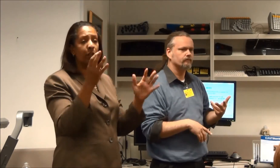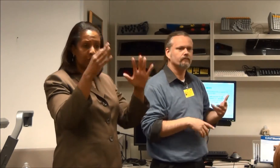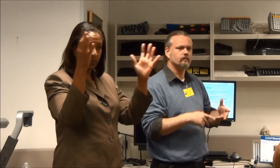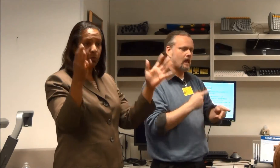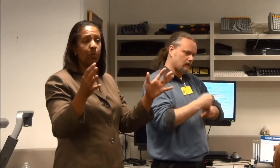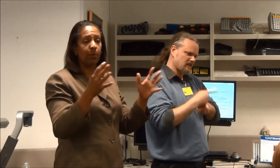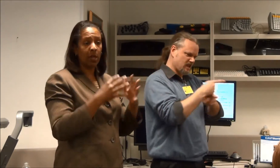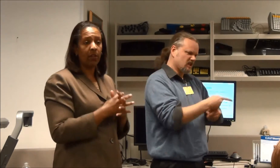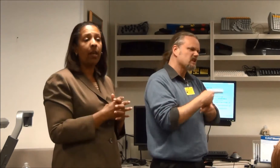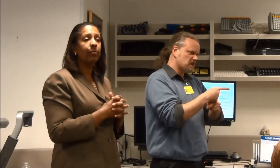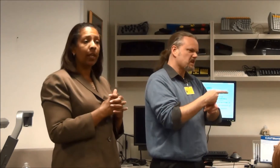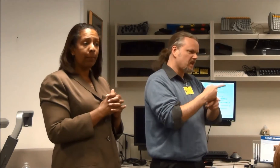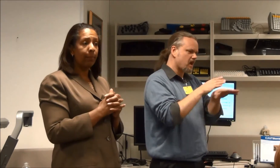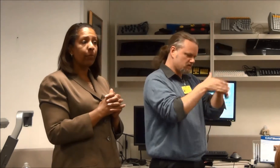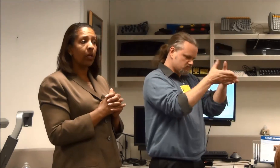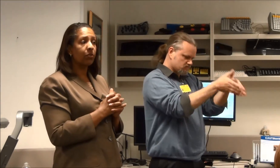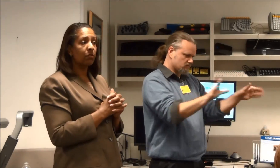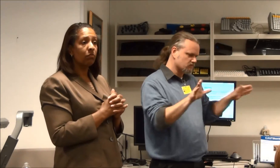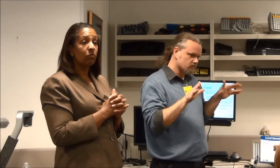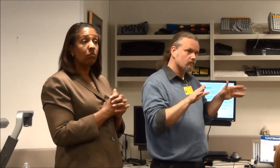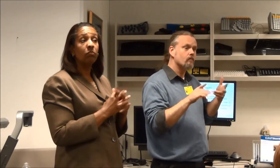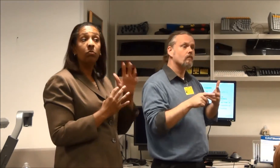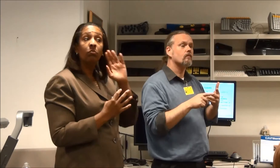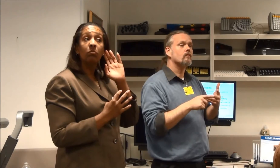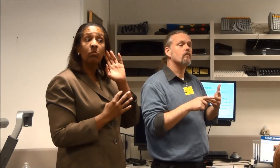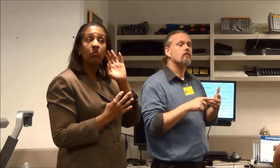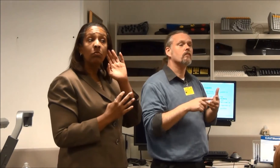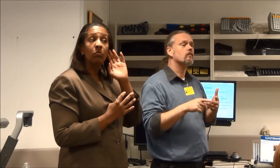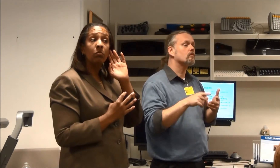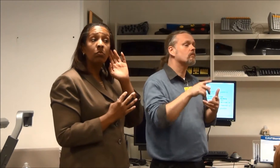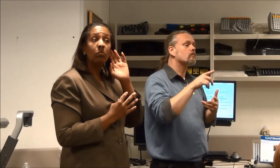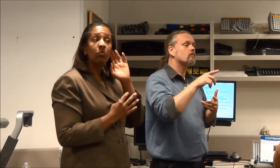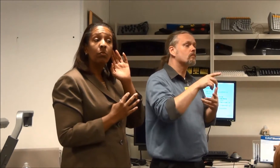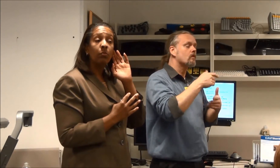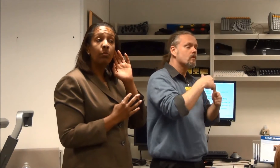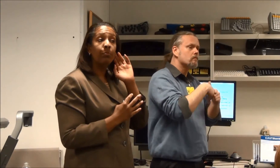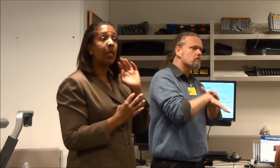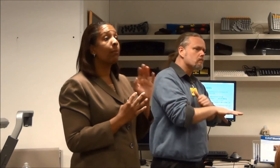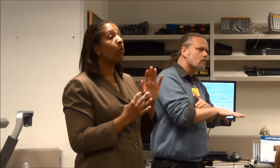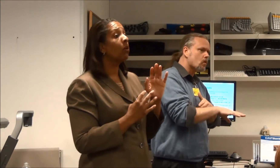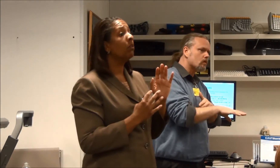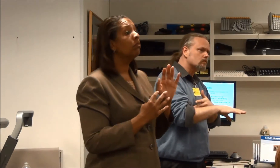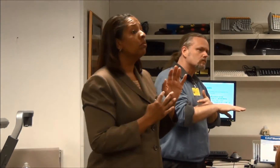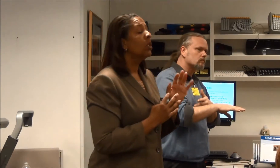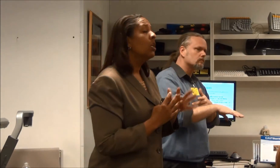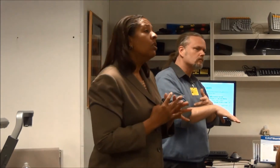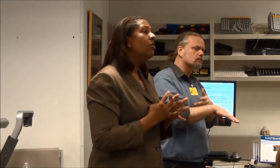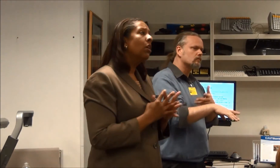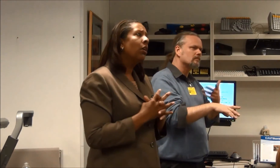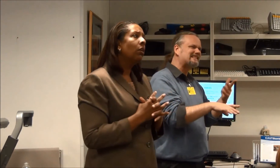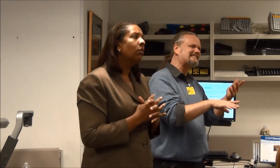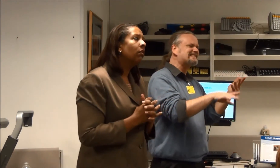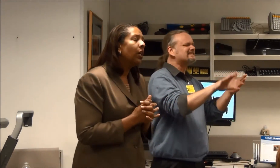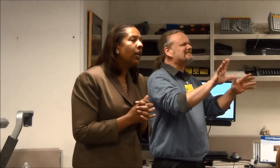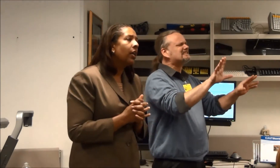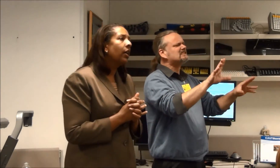Caring for yourself is what we would call that, yeah. What else? Participant: Being born. Jo Linda Johnson: Being born?